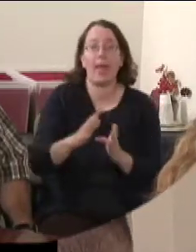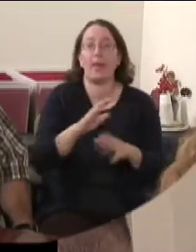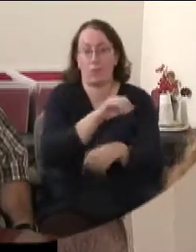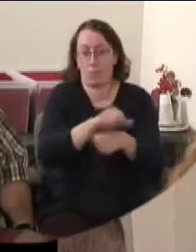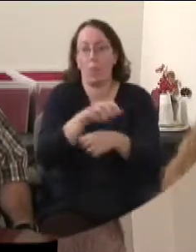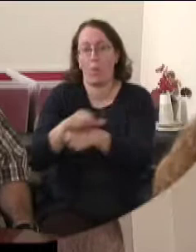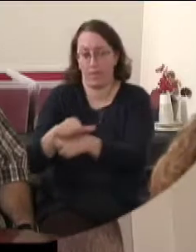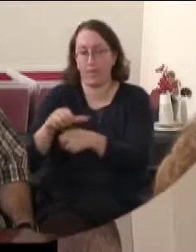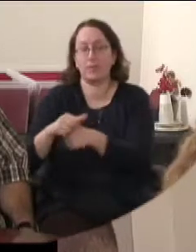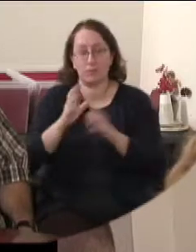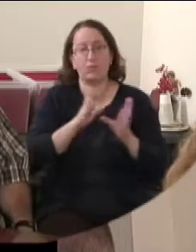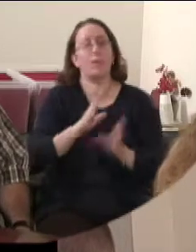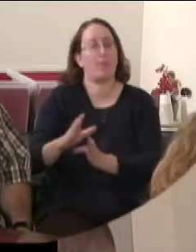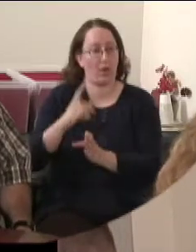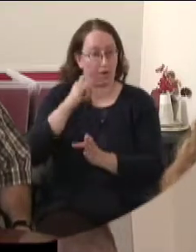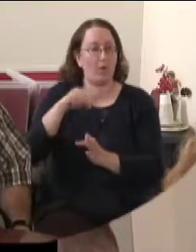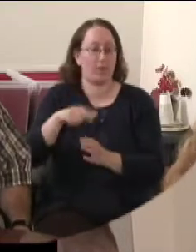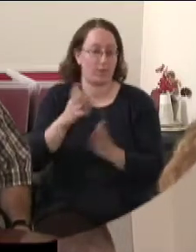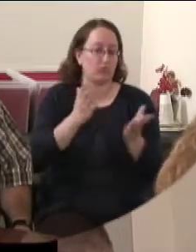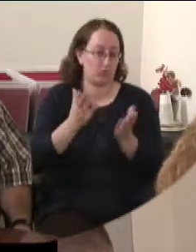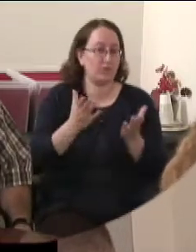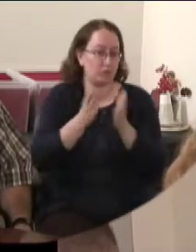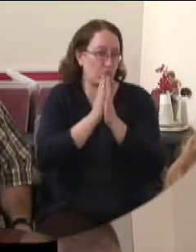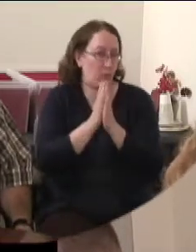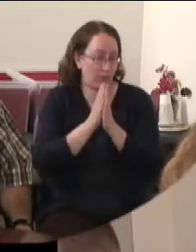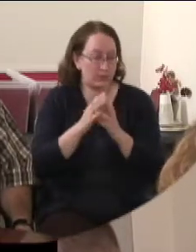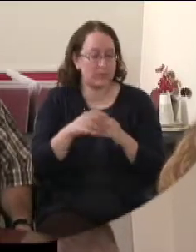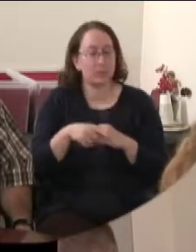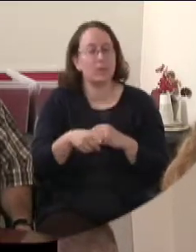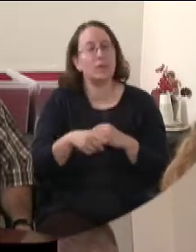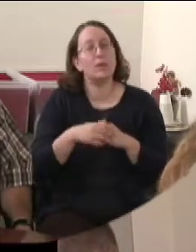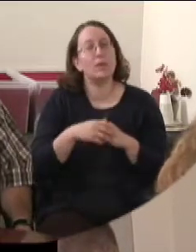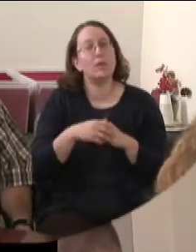as we prepared this